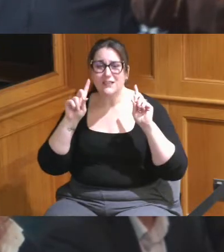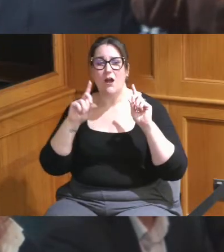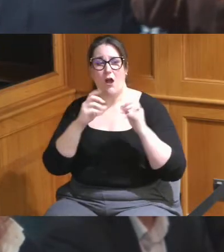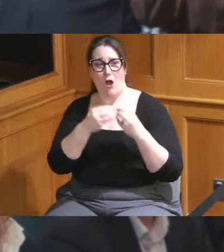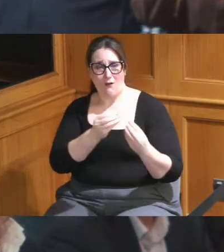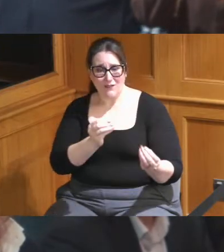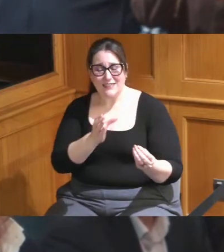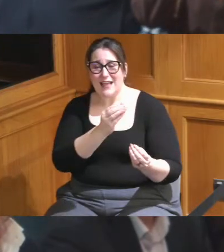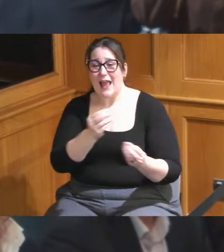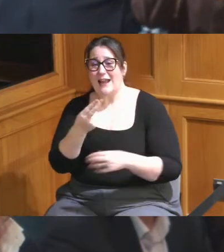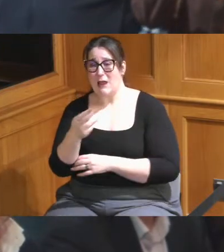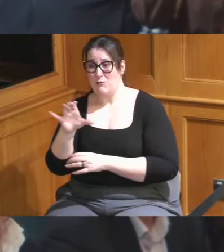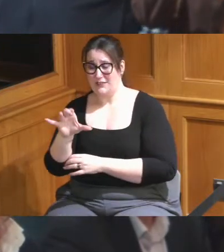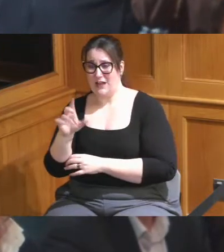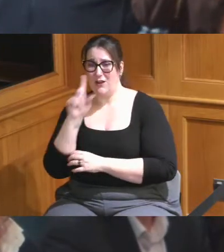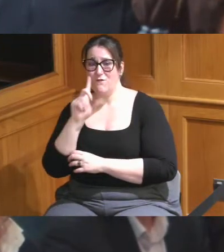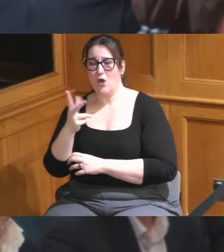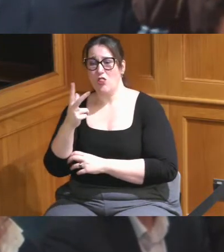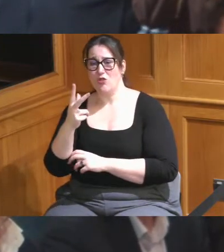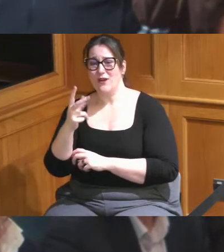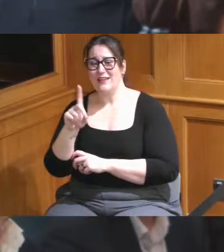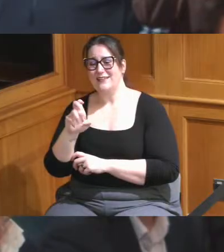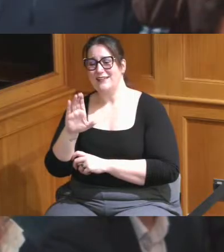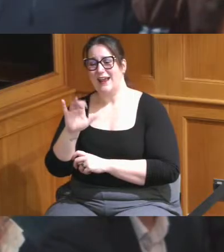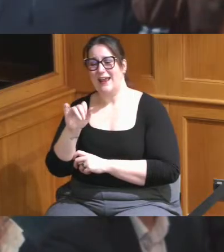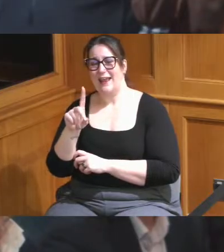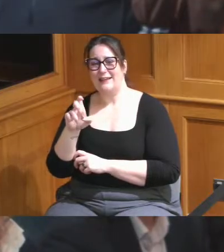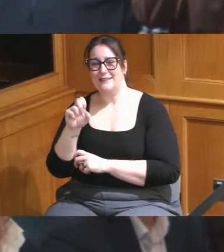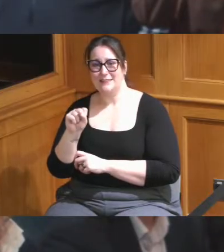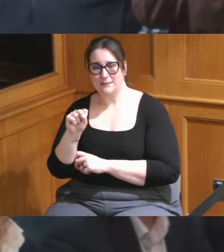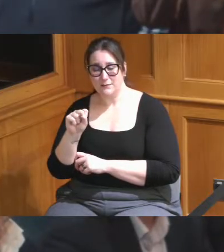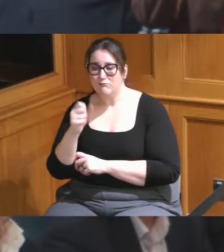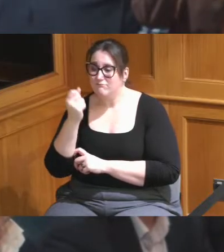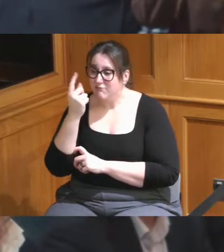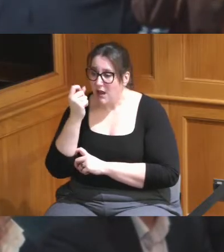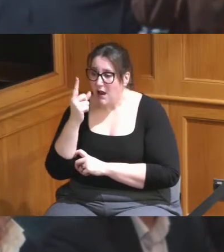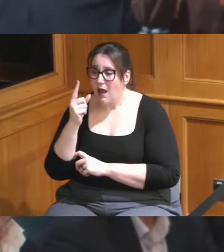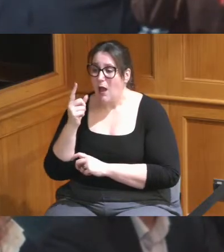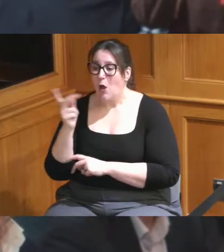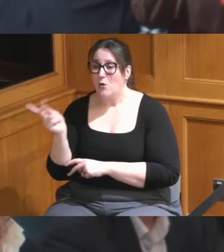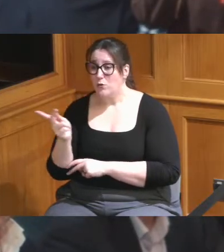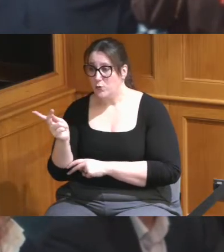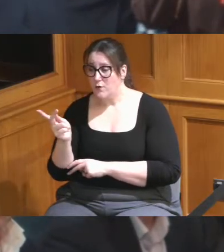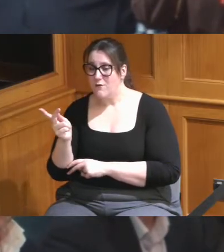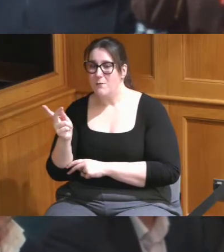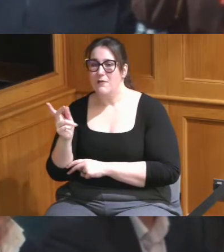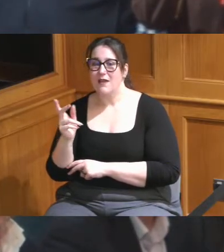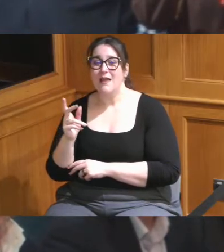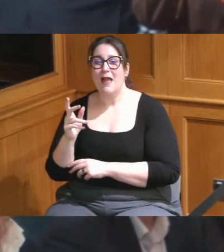more than three decades. And whereas Deputy Rehn has dedicated approximately 34 years and